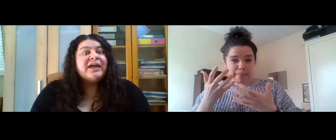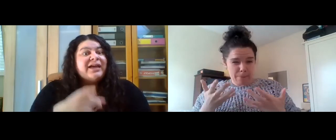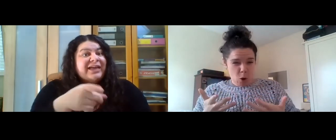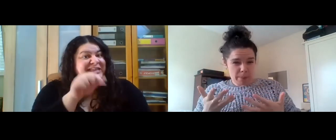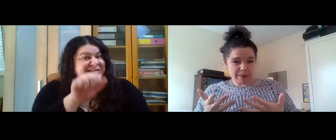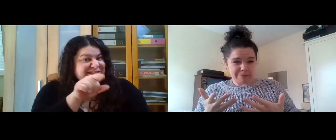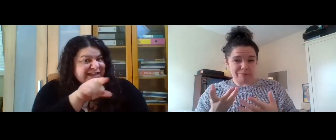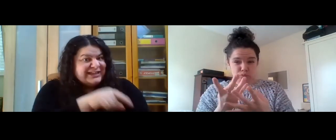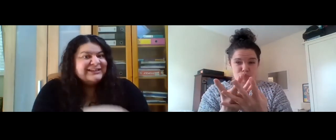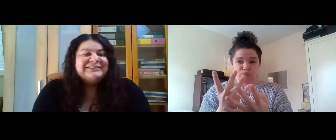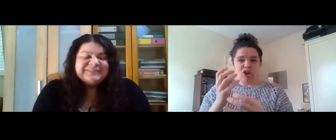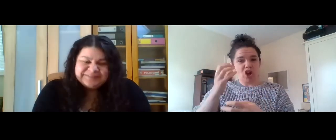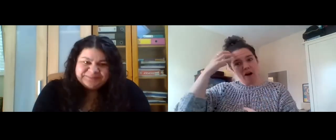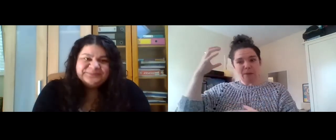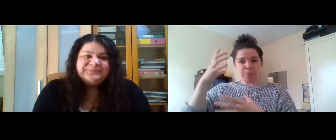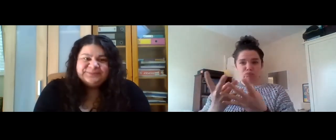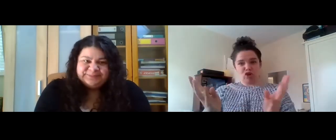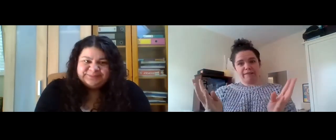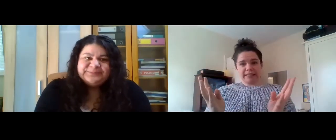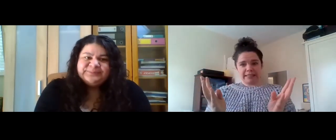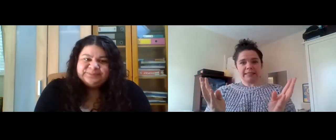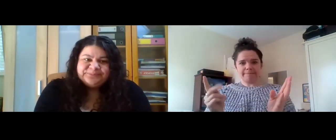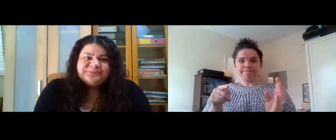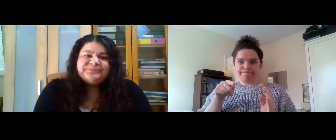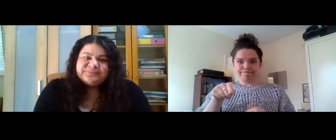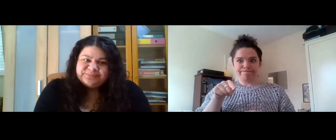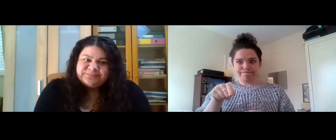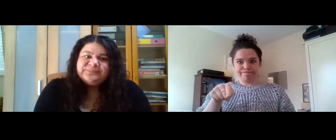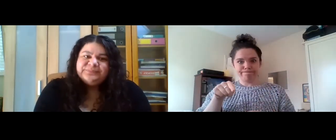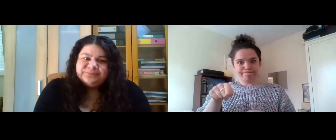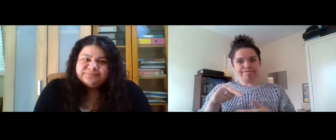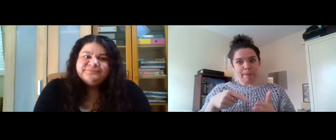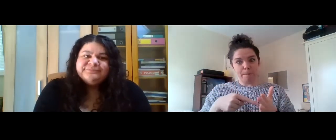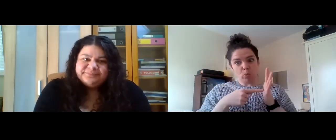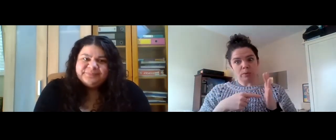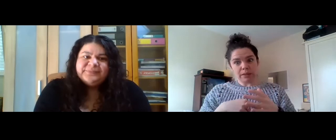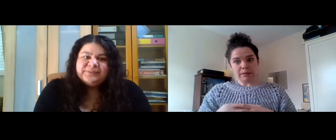Yes! ... linked to the government briefings. Access here is important!